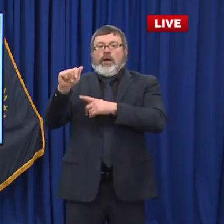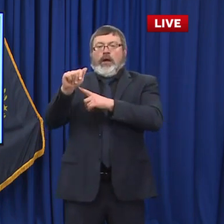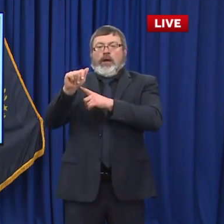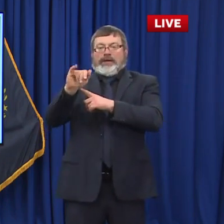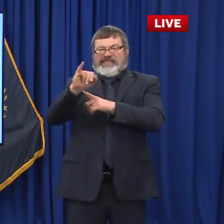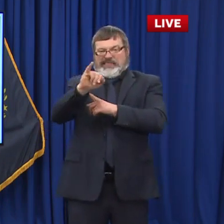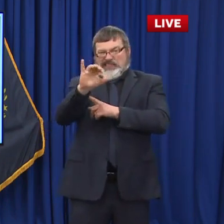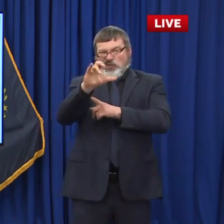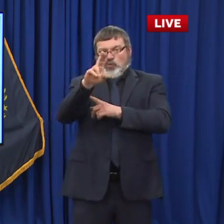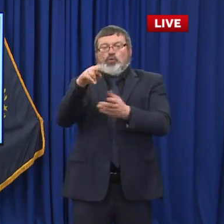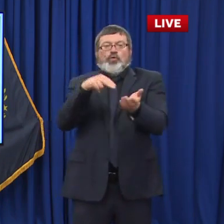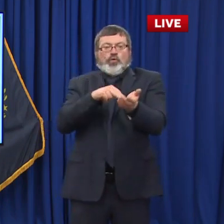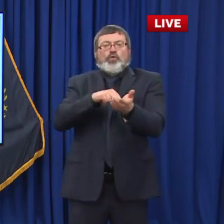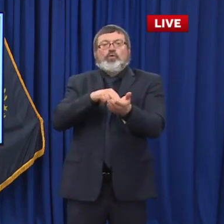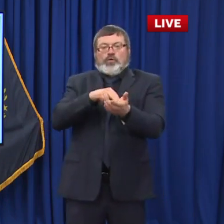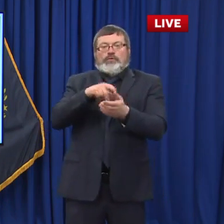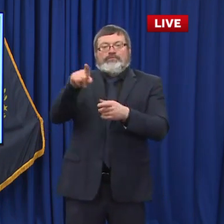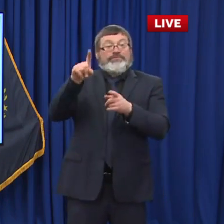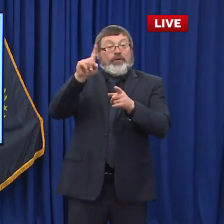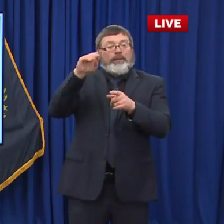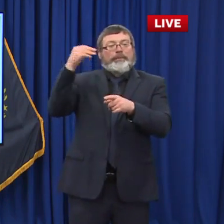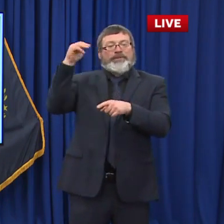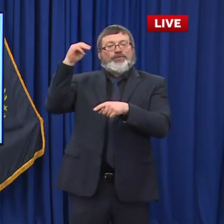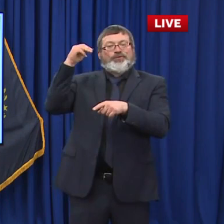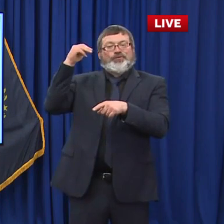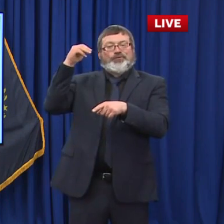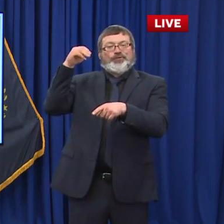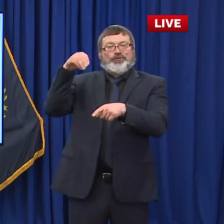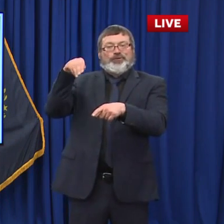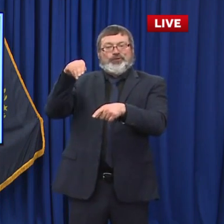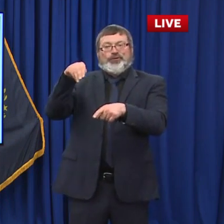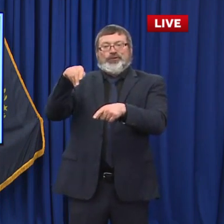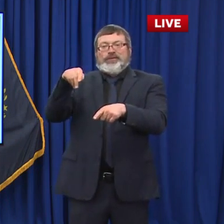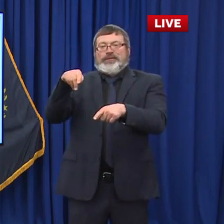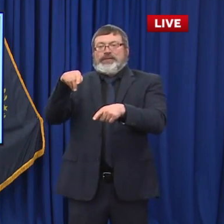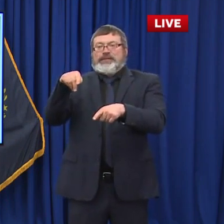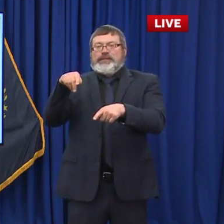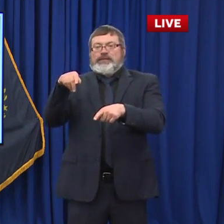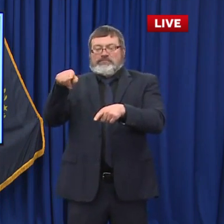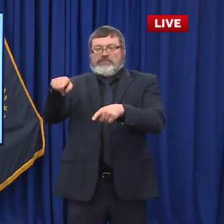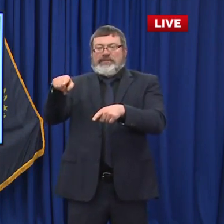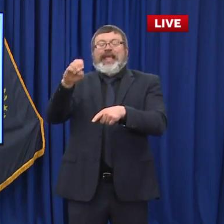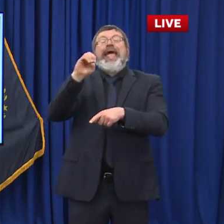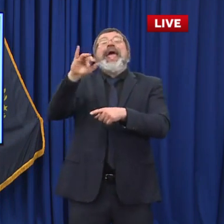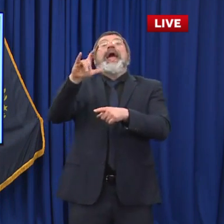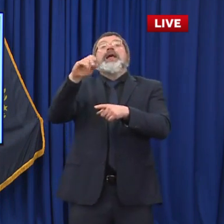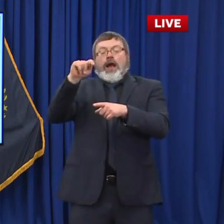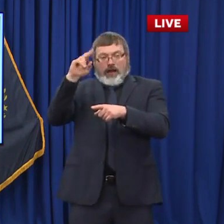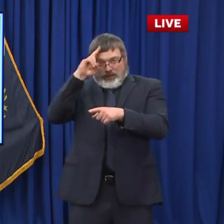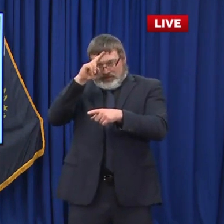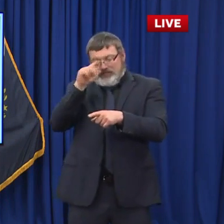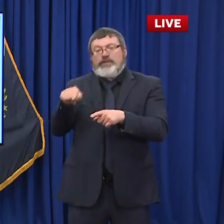THE FIRST PERSON TO GET THE VACCINE WAS HEIDI, AN ICU NURSE IN MANCHESTER.